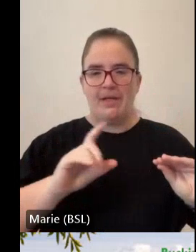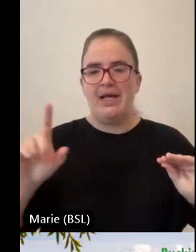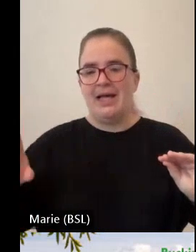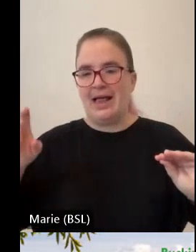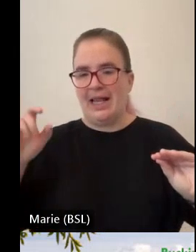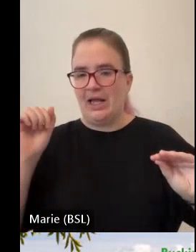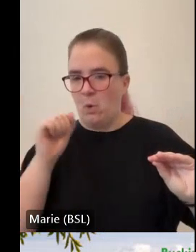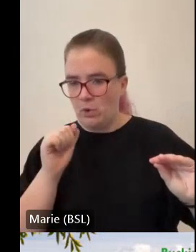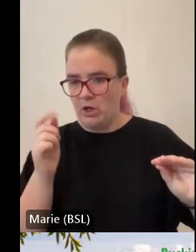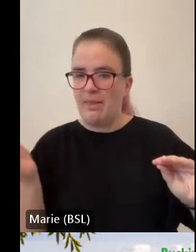then share.